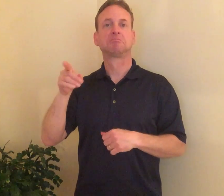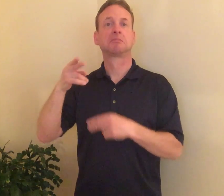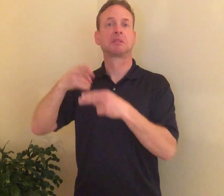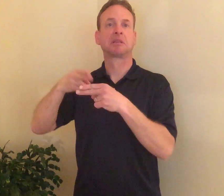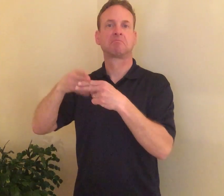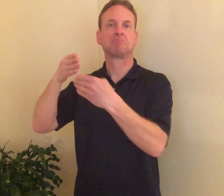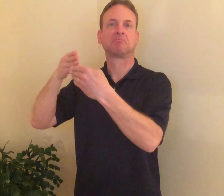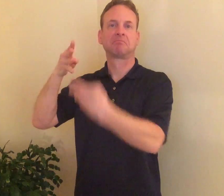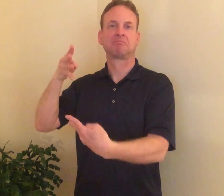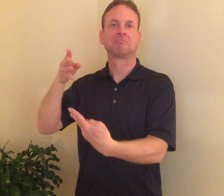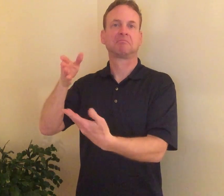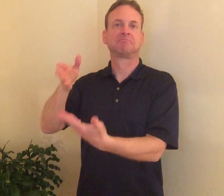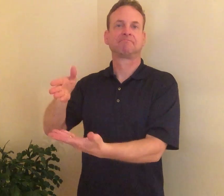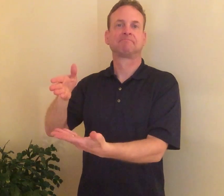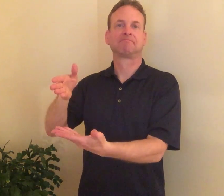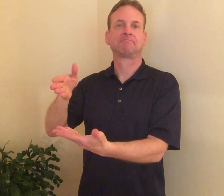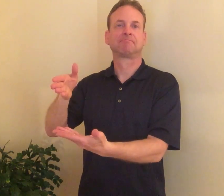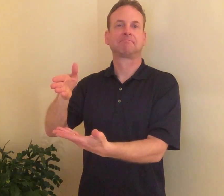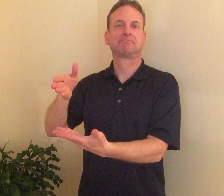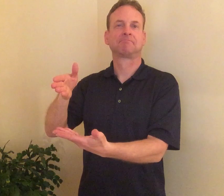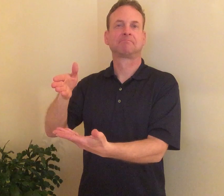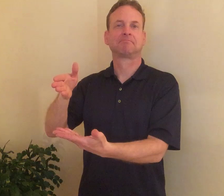The names of the committee members follow: